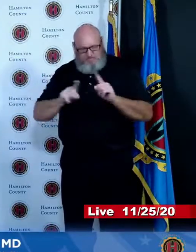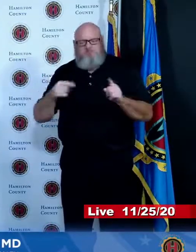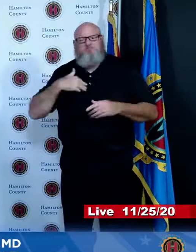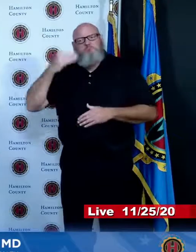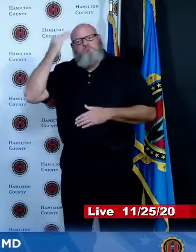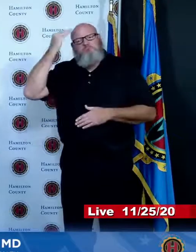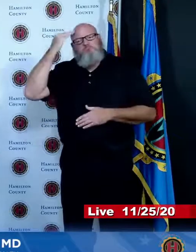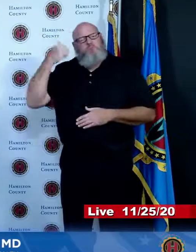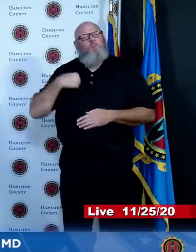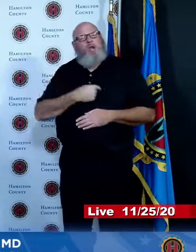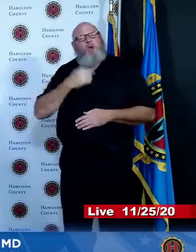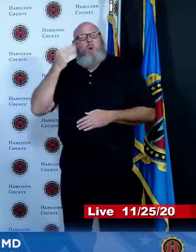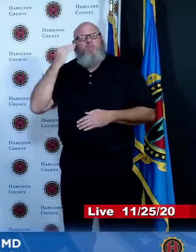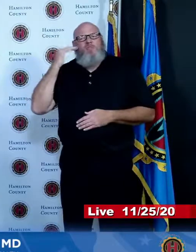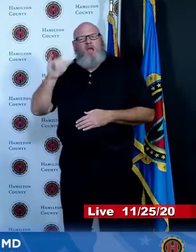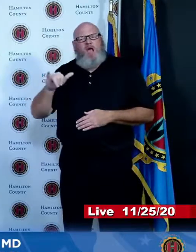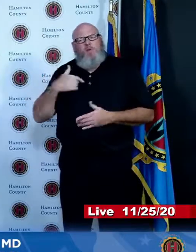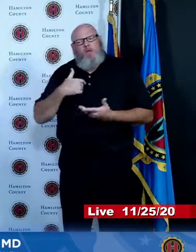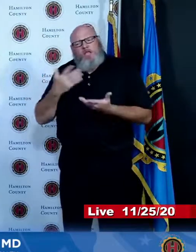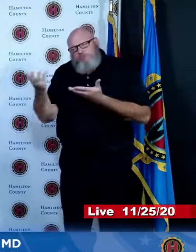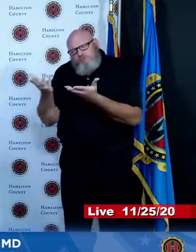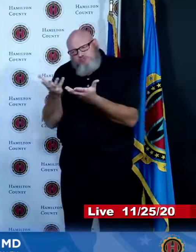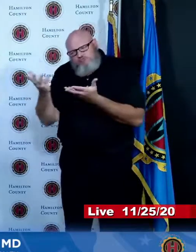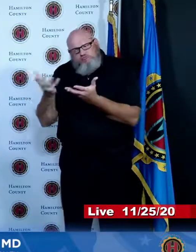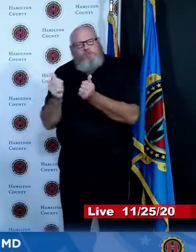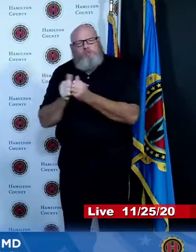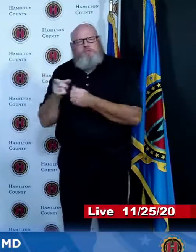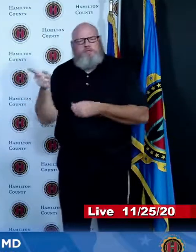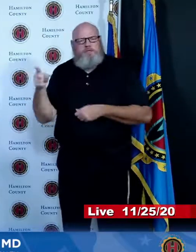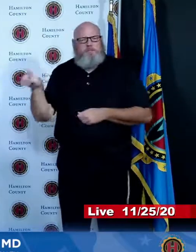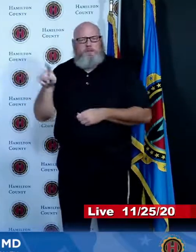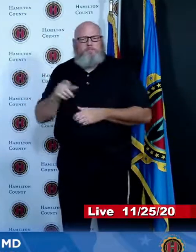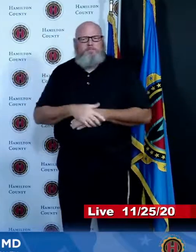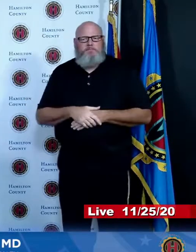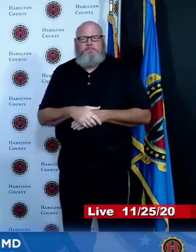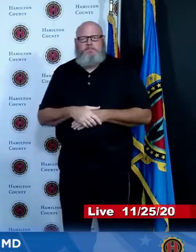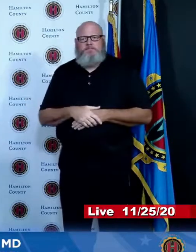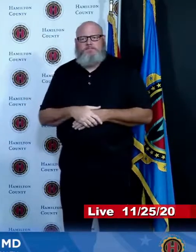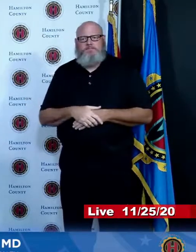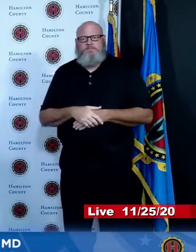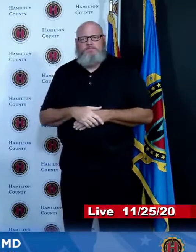and and try and and work with them over time to address their concerns that they that they have